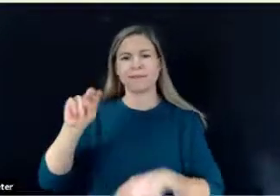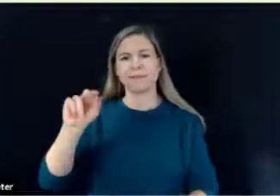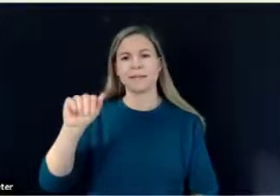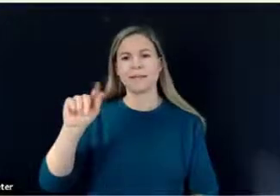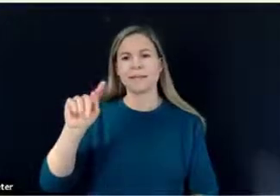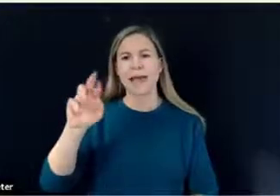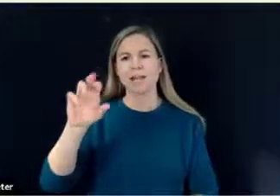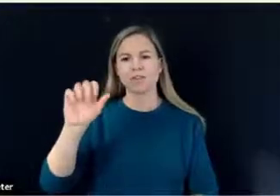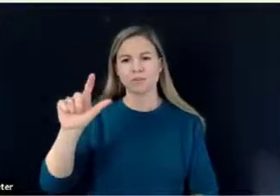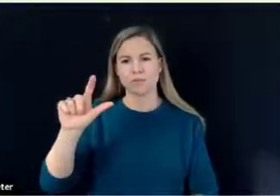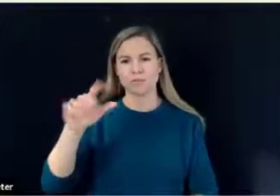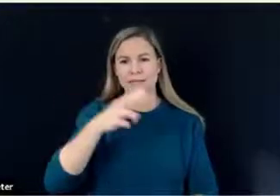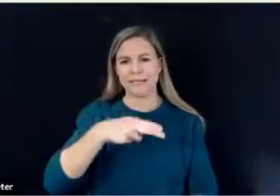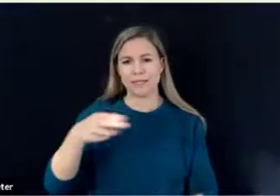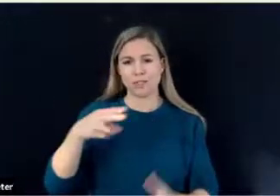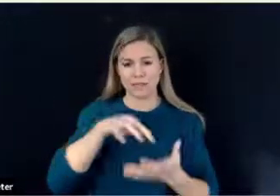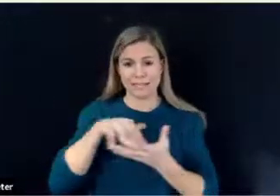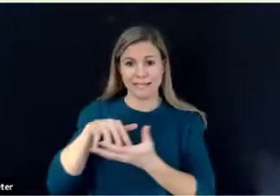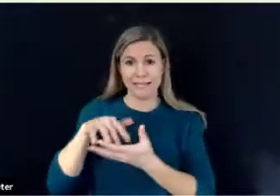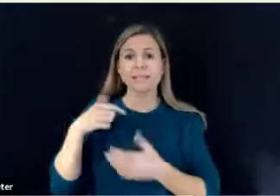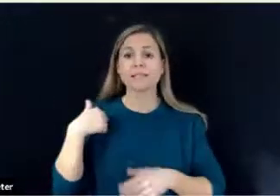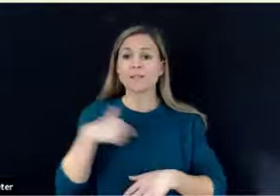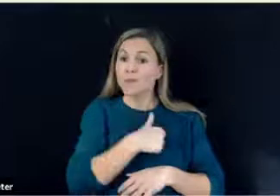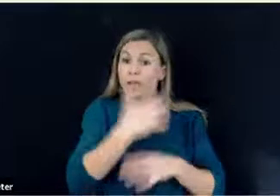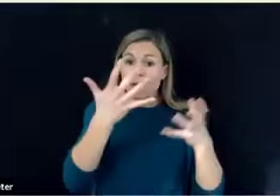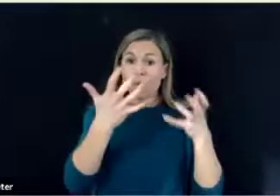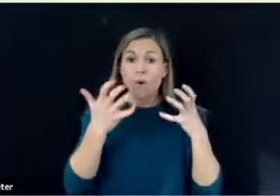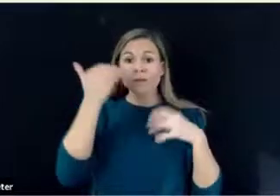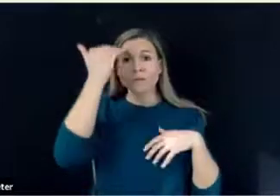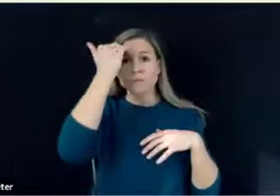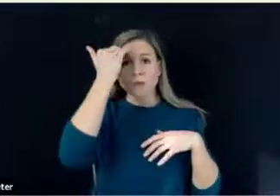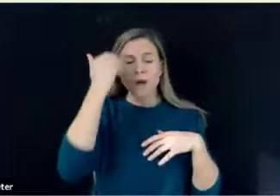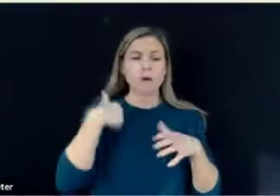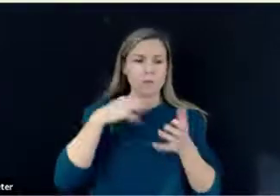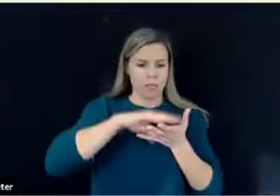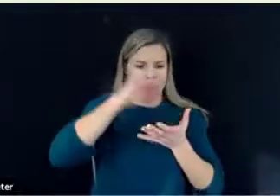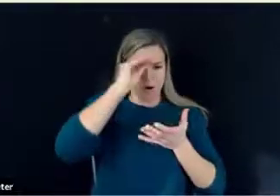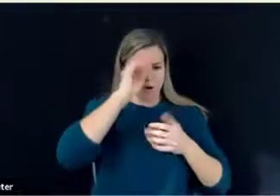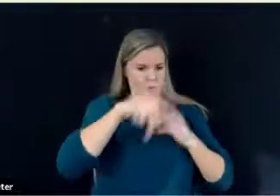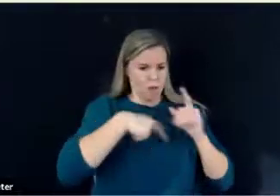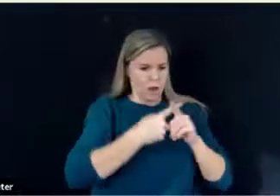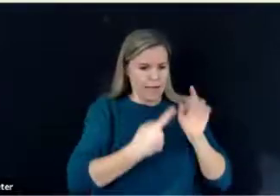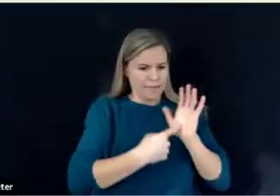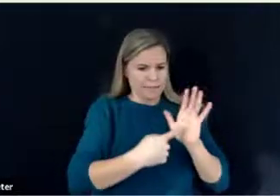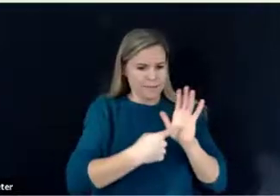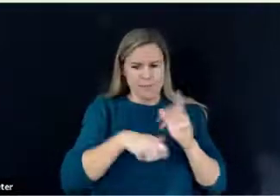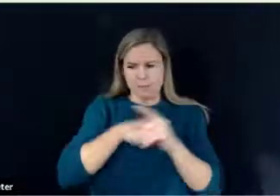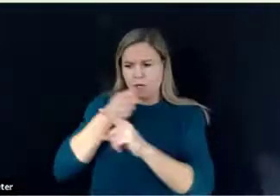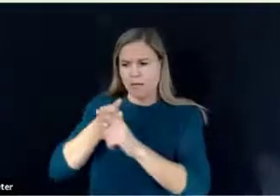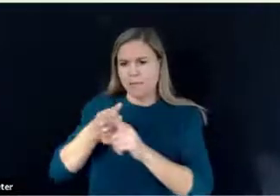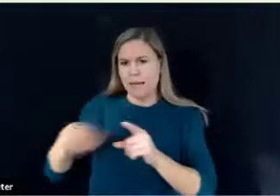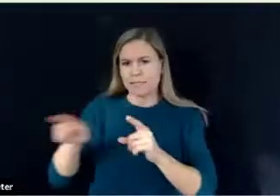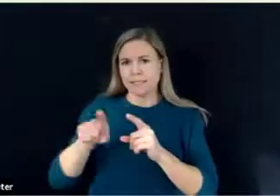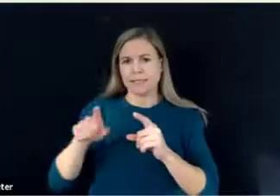so that we can learn what kinds of symptoms are impacting individuals with peroxisomal disorders.